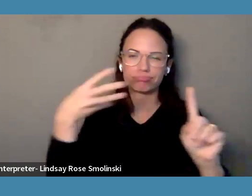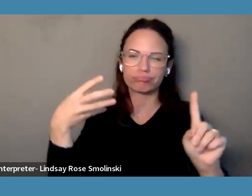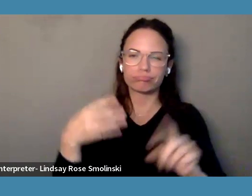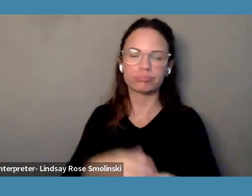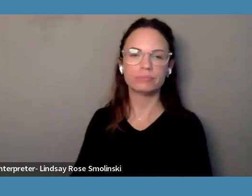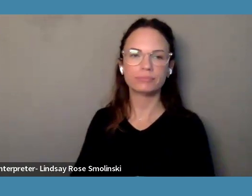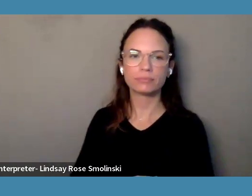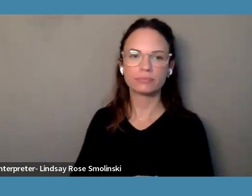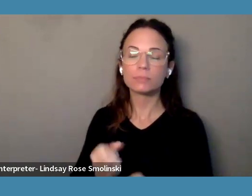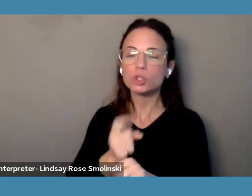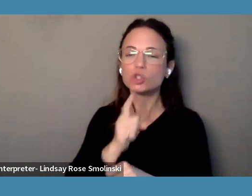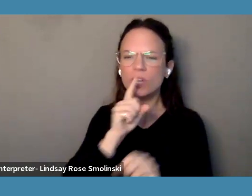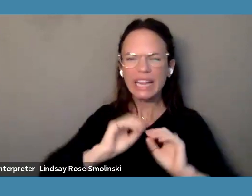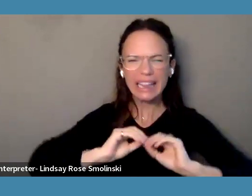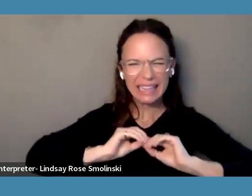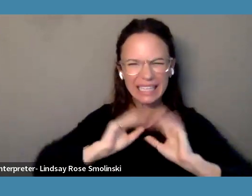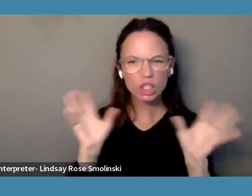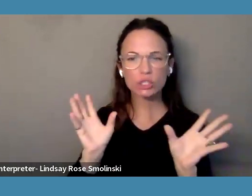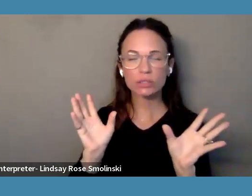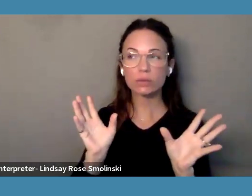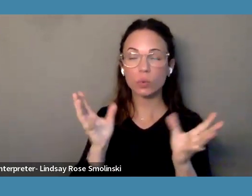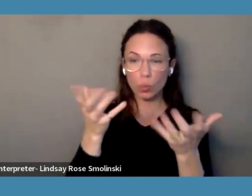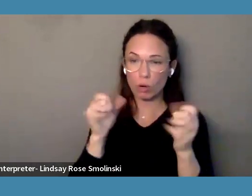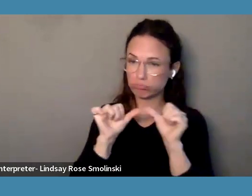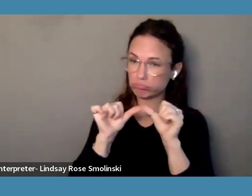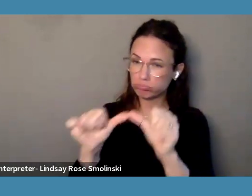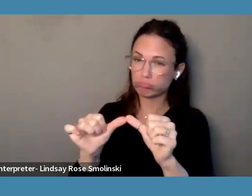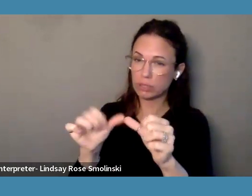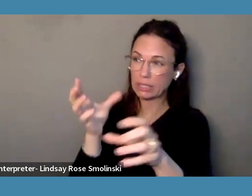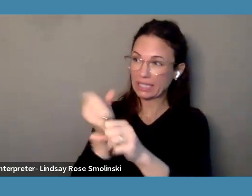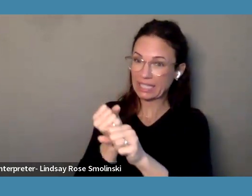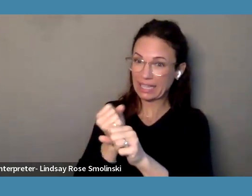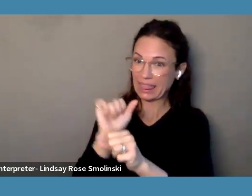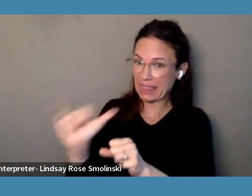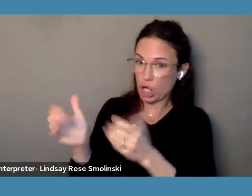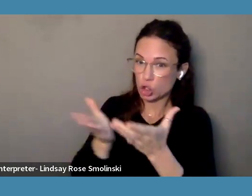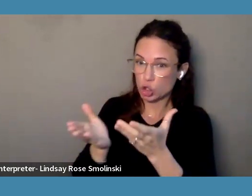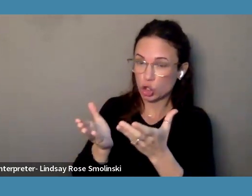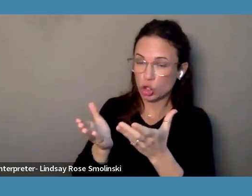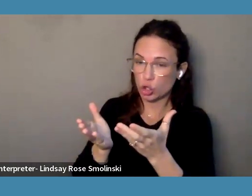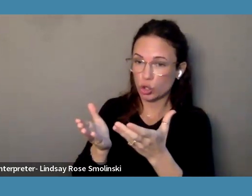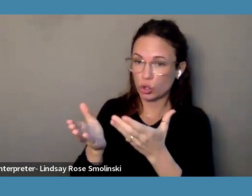Be sure to make it clear if you wish to continue to receive services pending the outcome of your appeal.